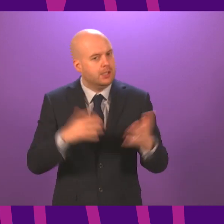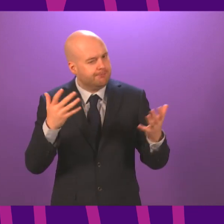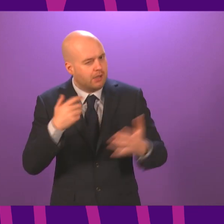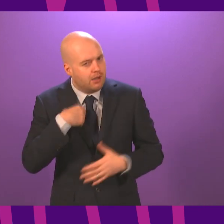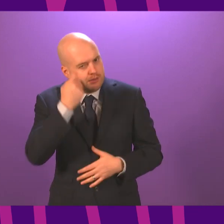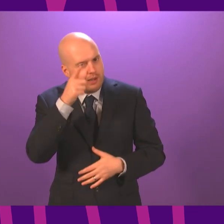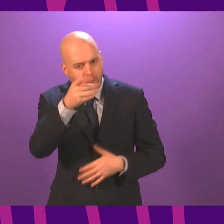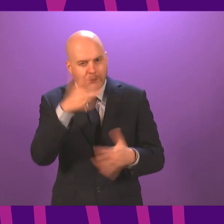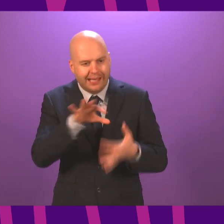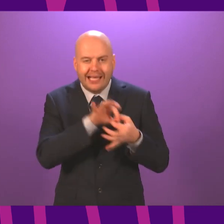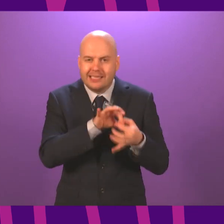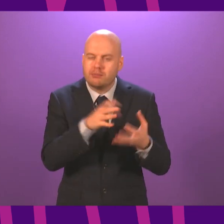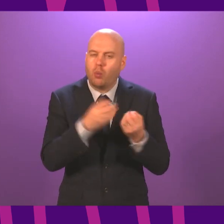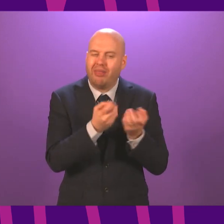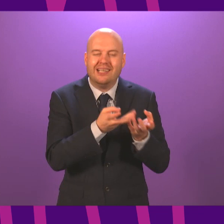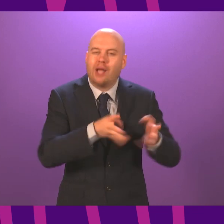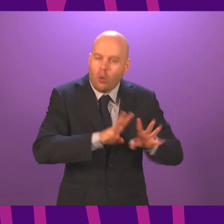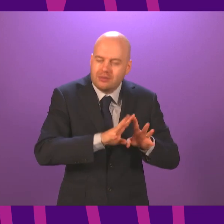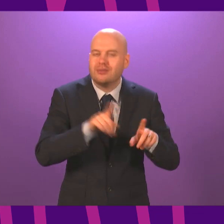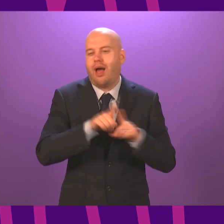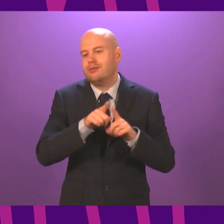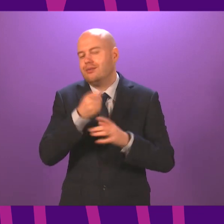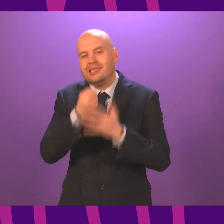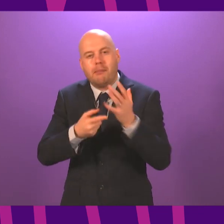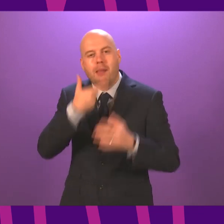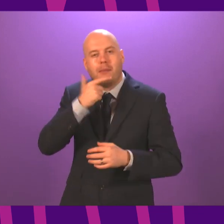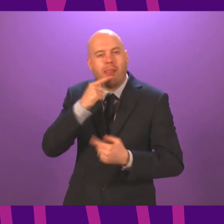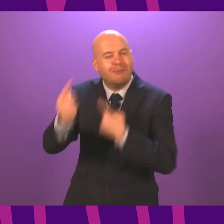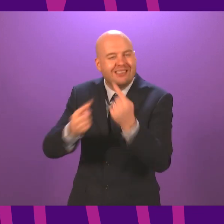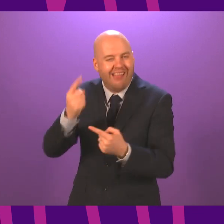and experience panels has been disrupted by Covid. Can the cabinet secretary assure